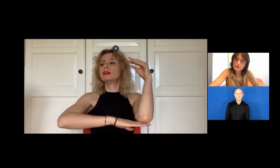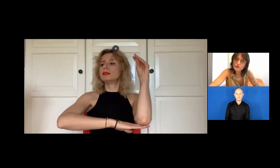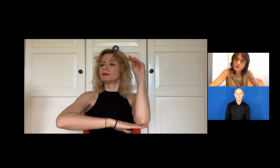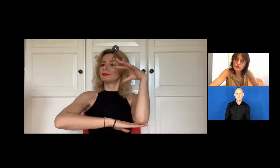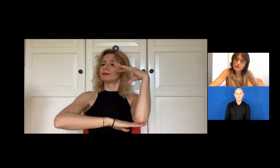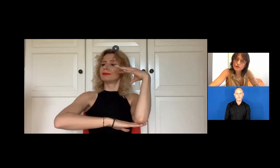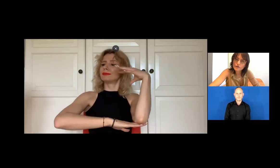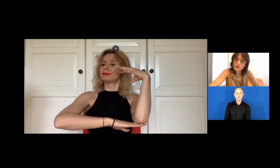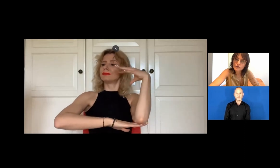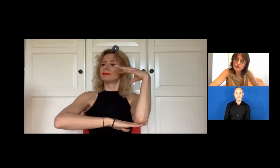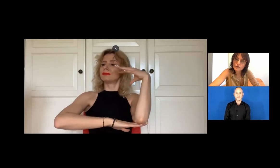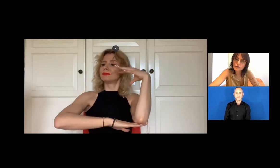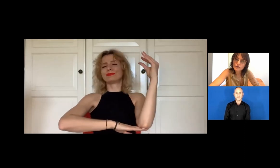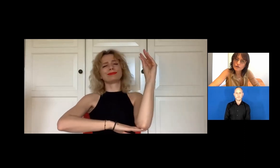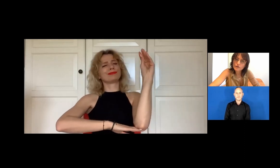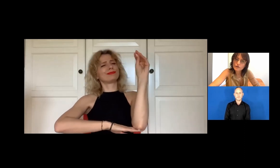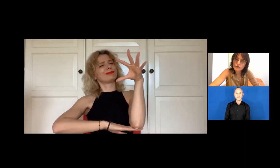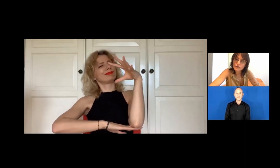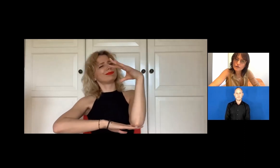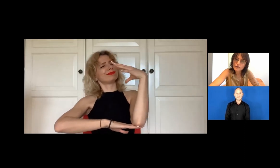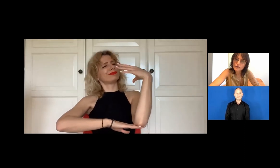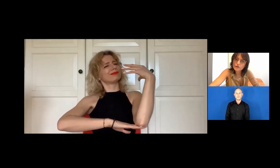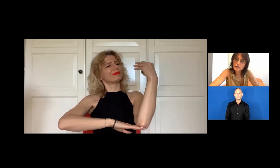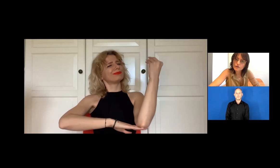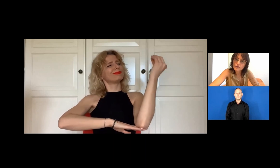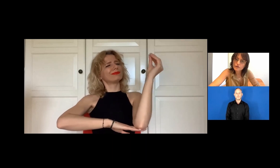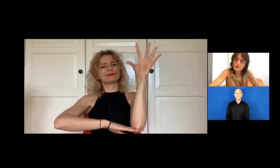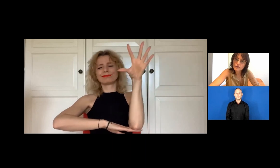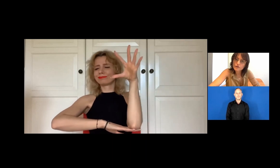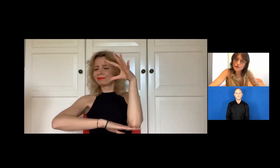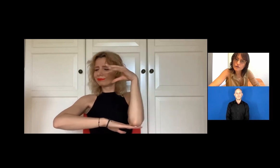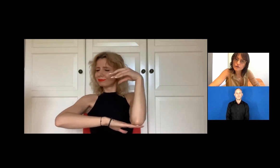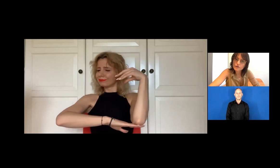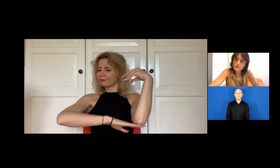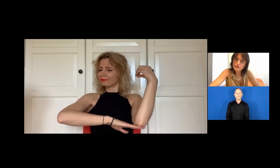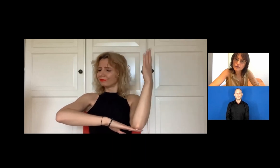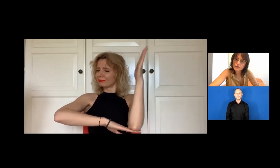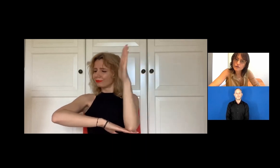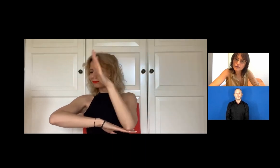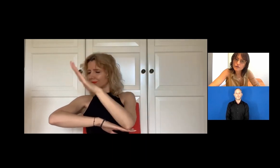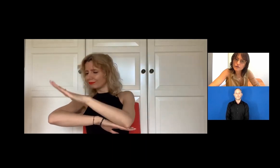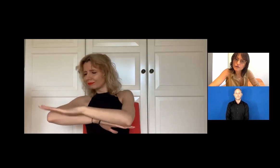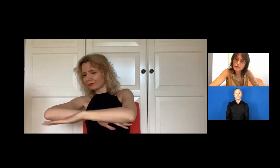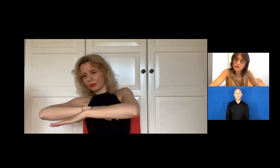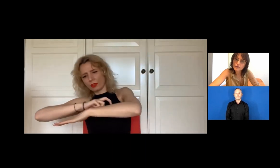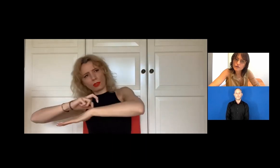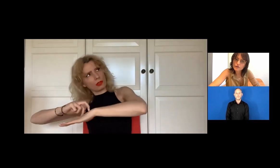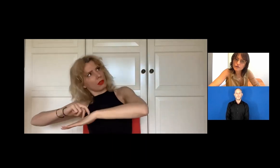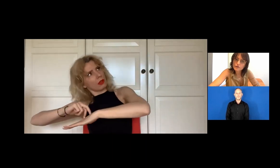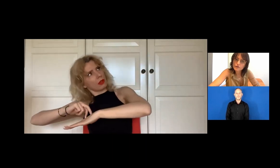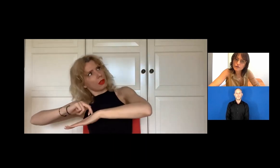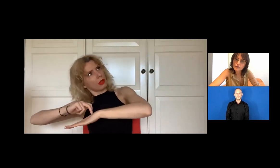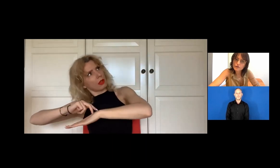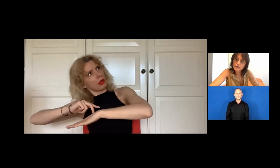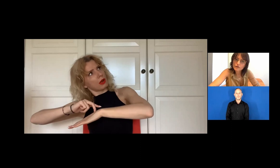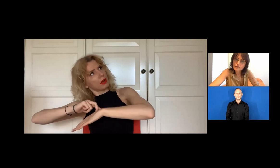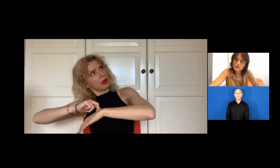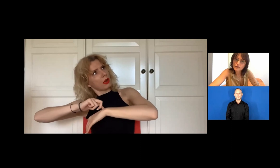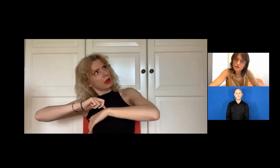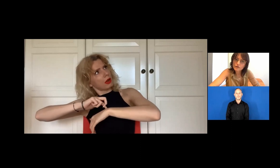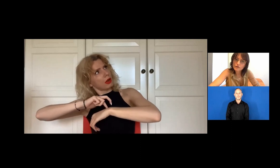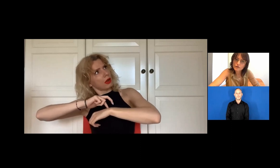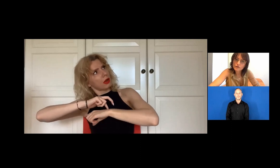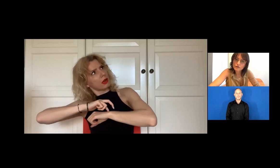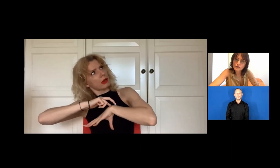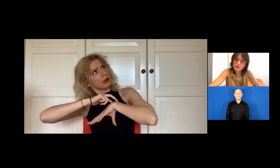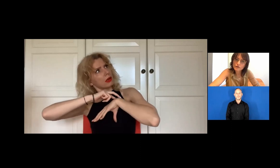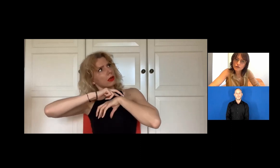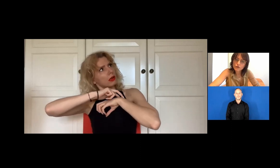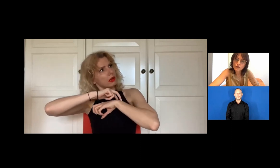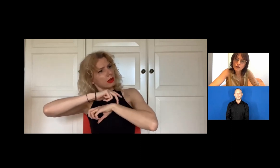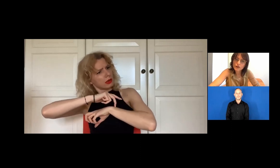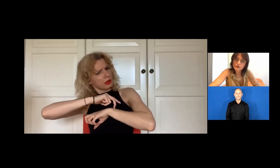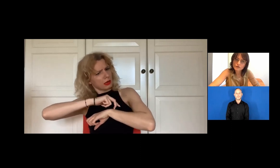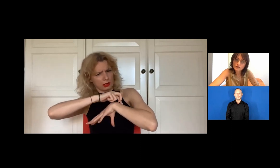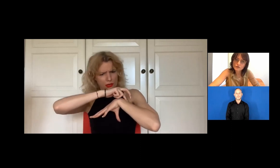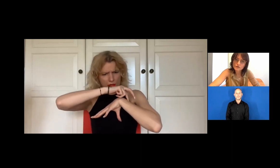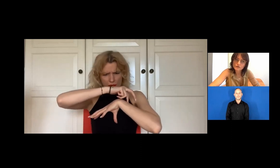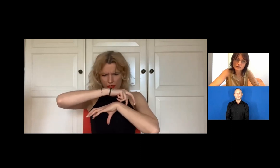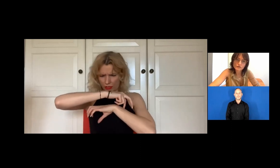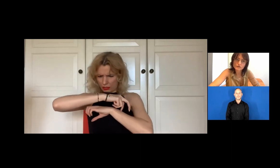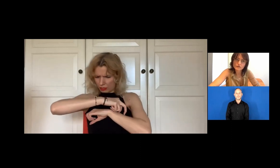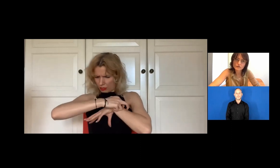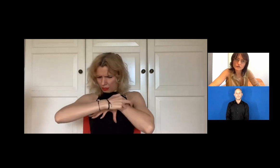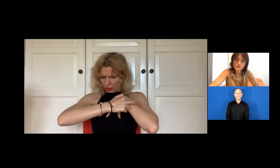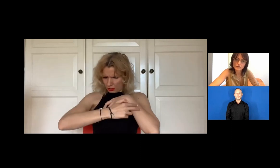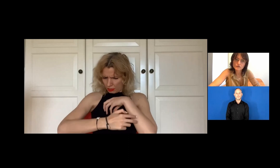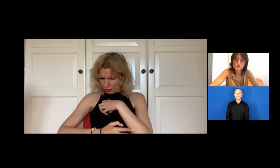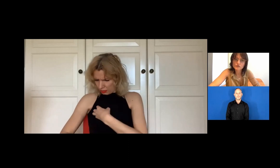Feeling a power that magically attracts me.